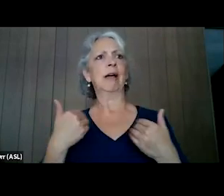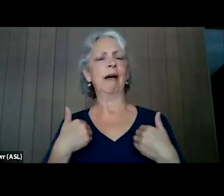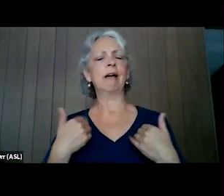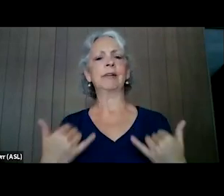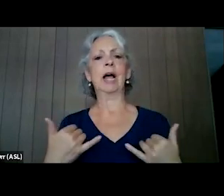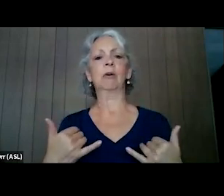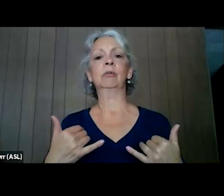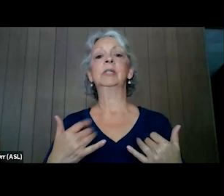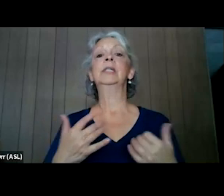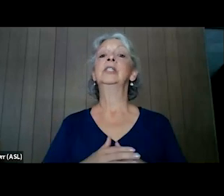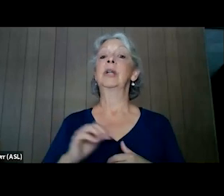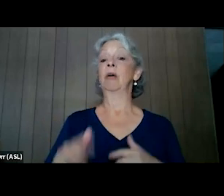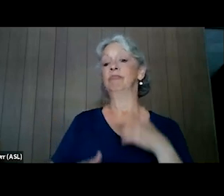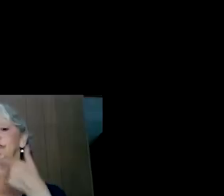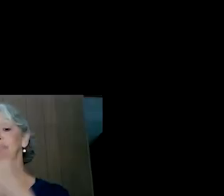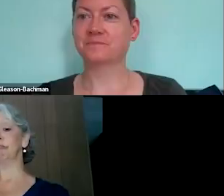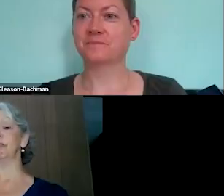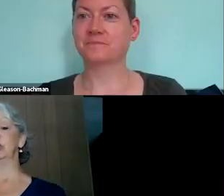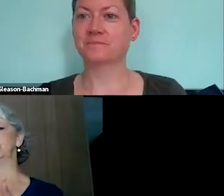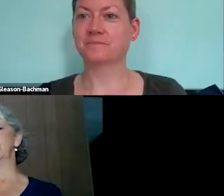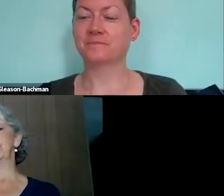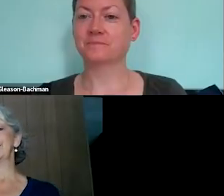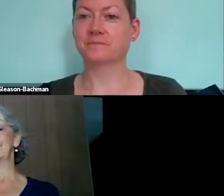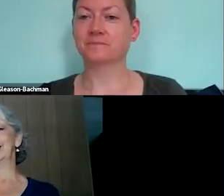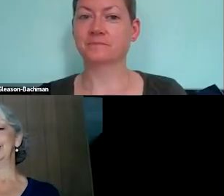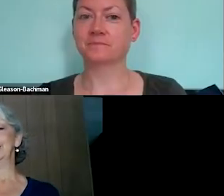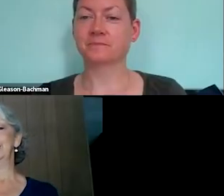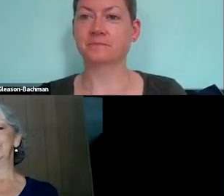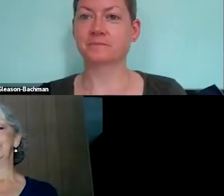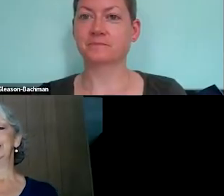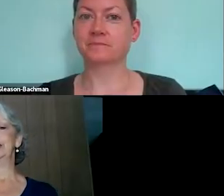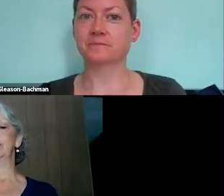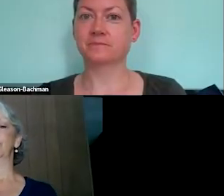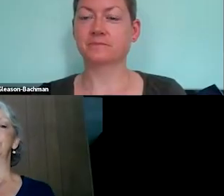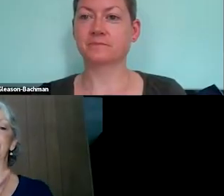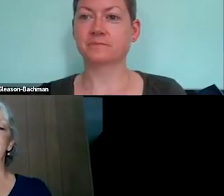So I wanted to turn it over to Kate Gleason Bachman from the National Healthcare for the Homeless Council,